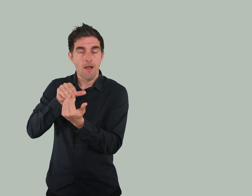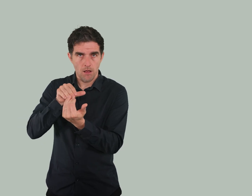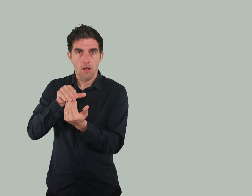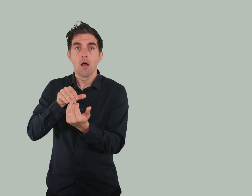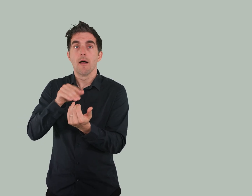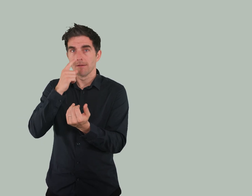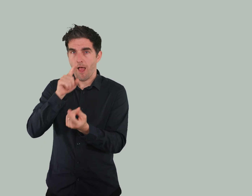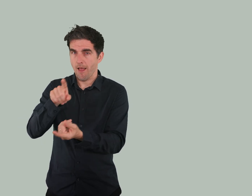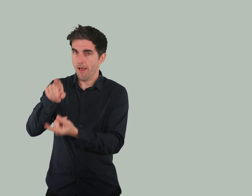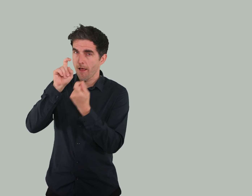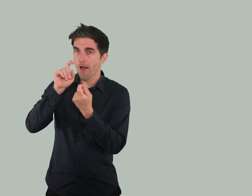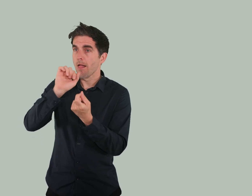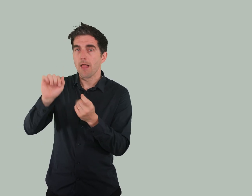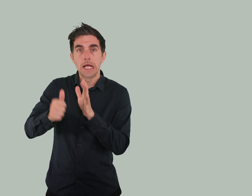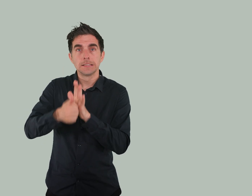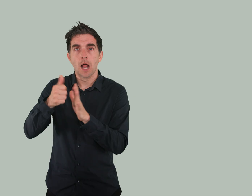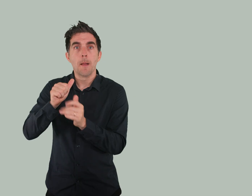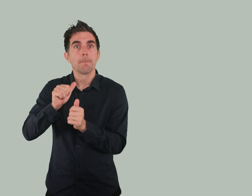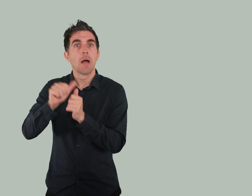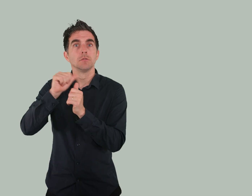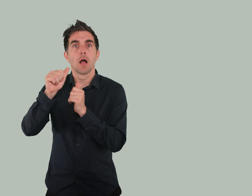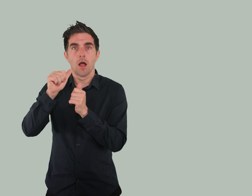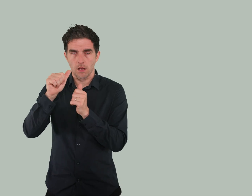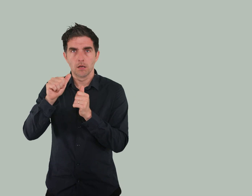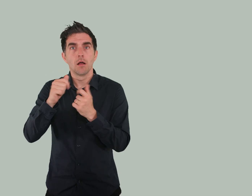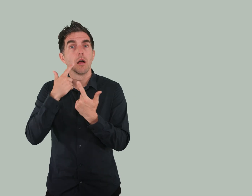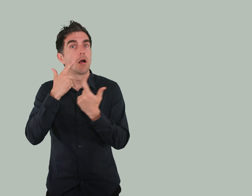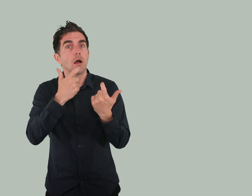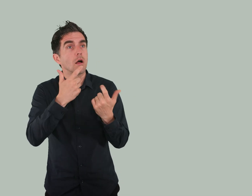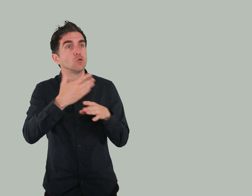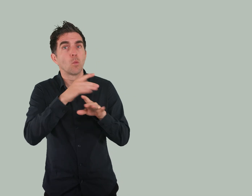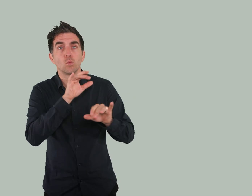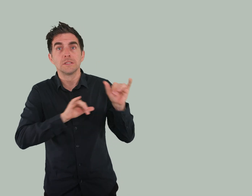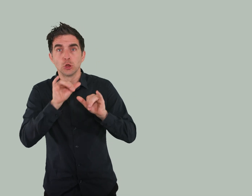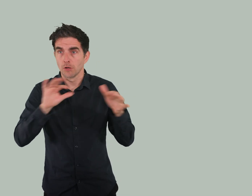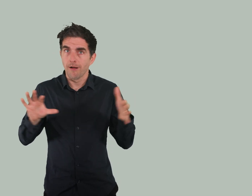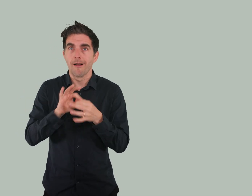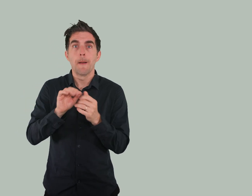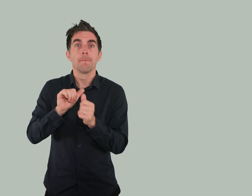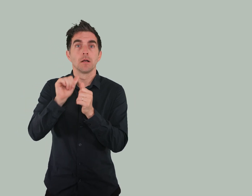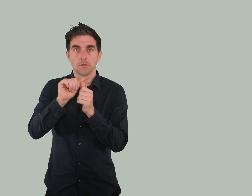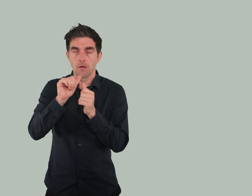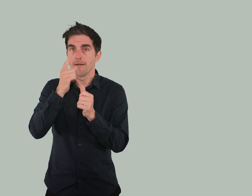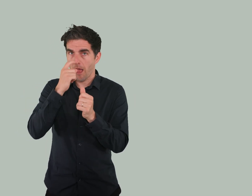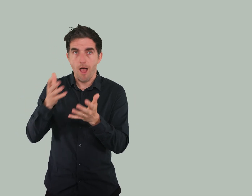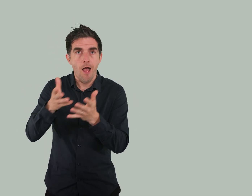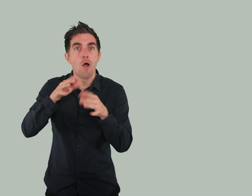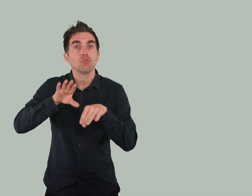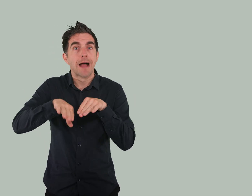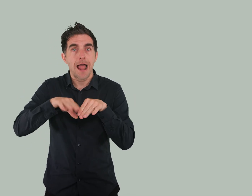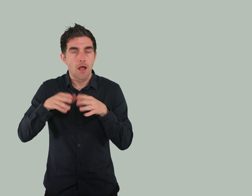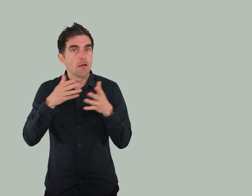translate skills more effectively, and connect jobseekers to training,